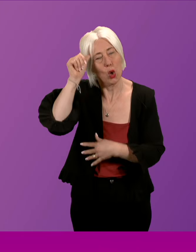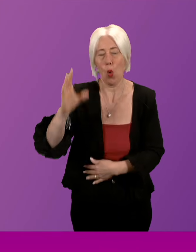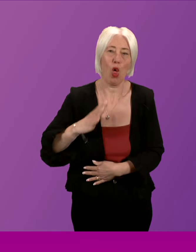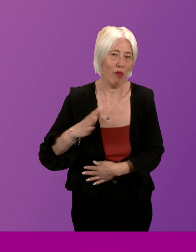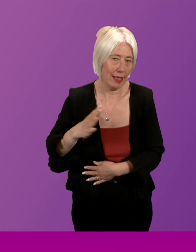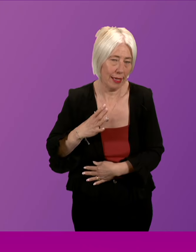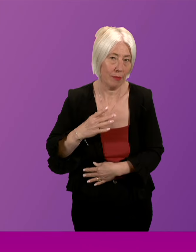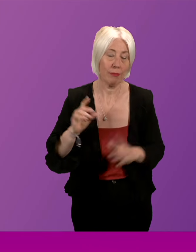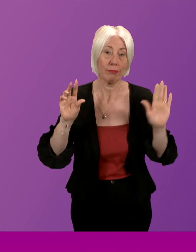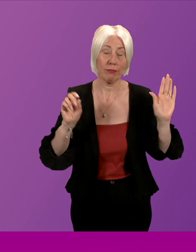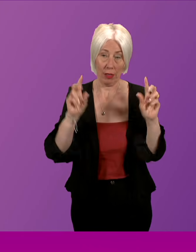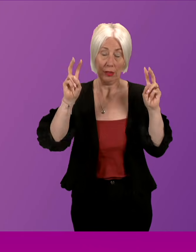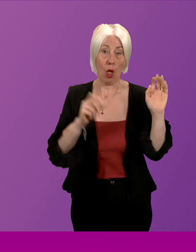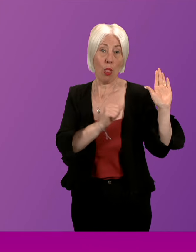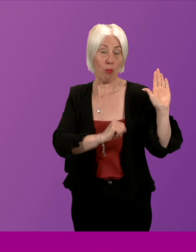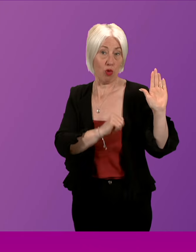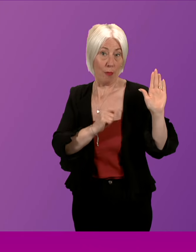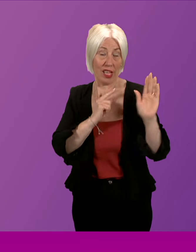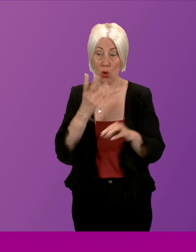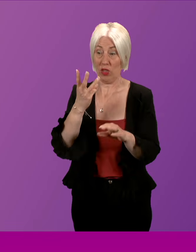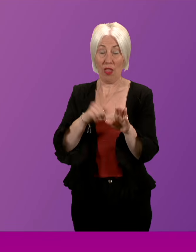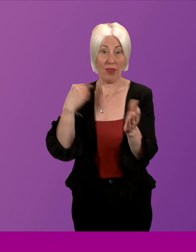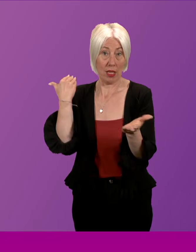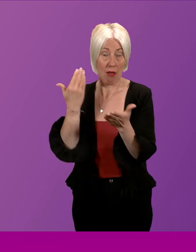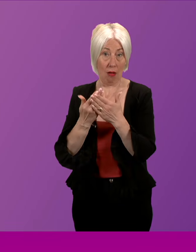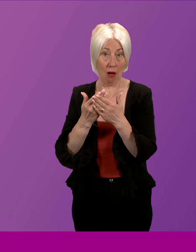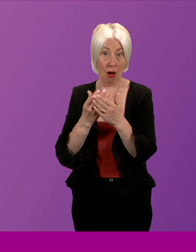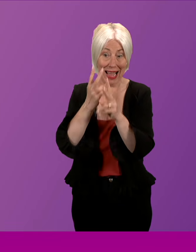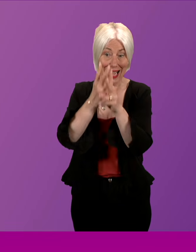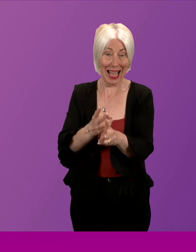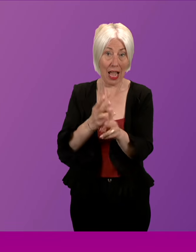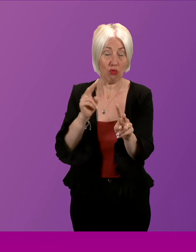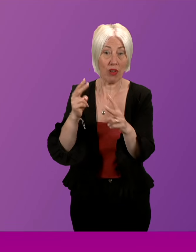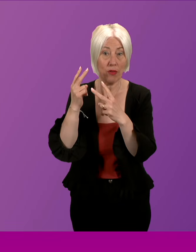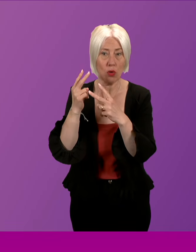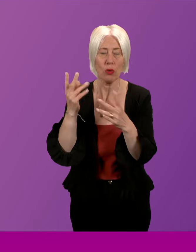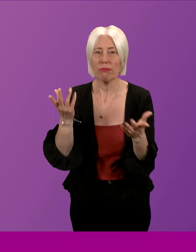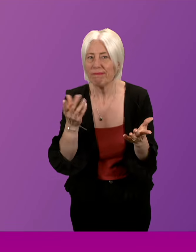Promise was based on a three-year all-encompassing care review. We need to take action— Can we have a question, please?